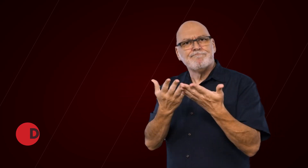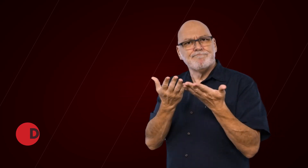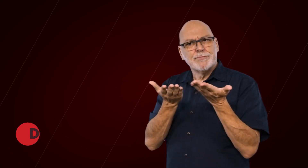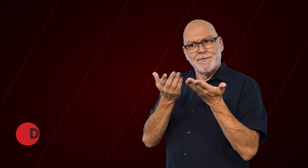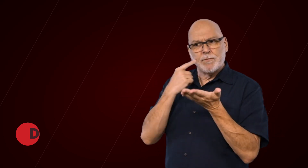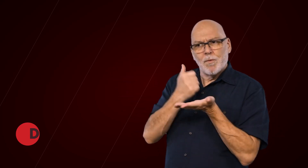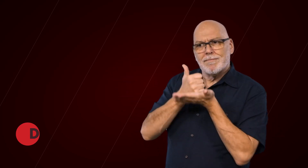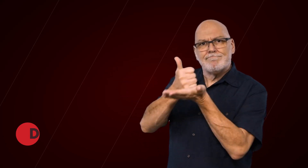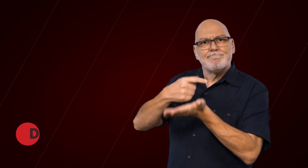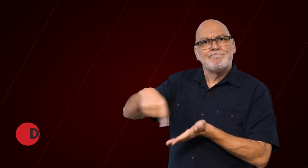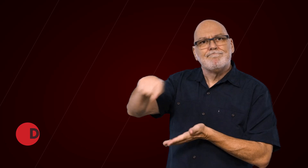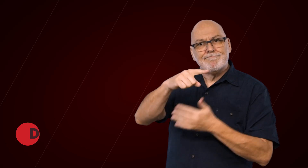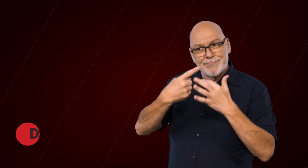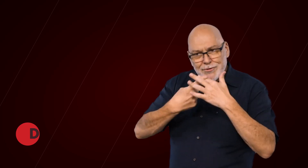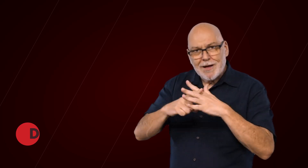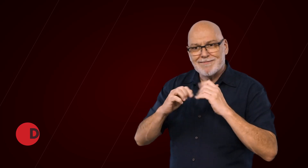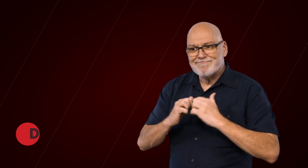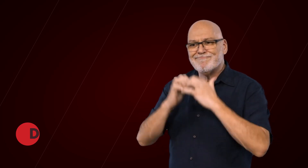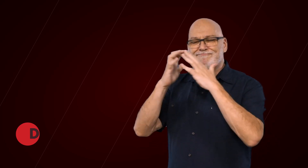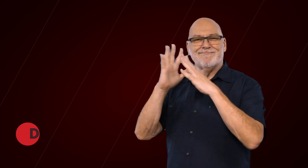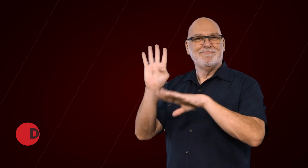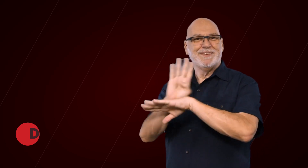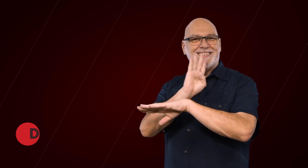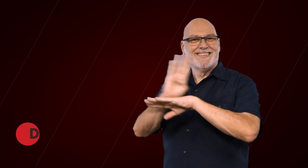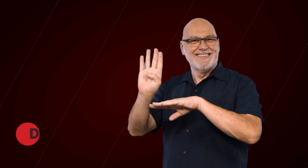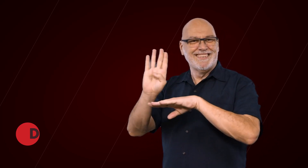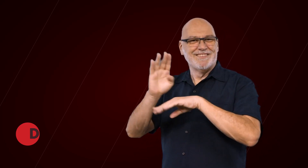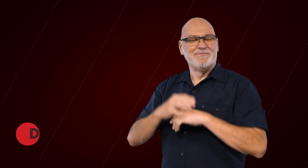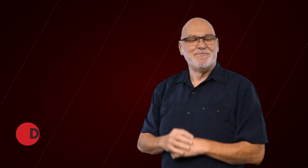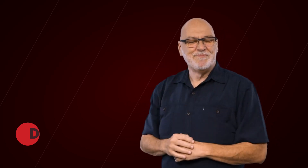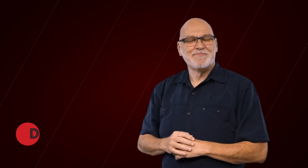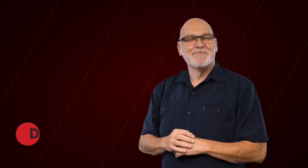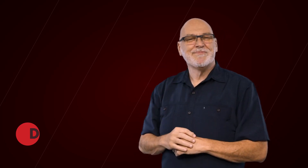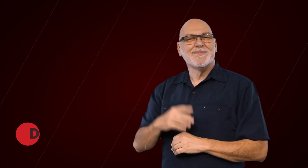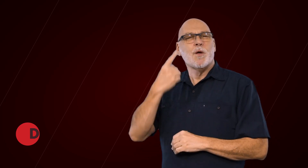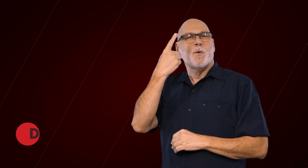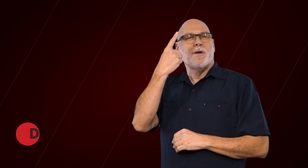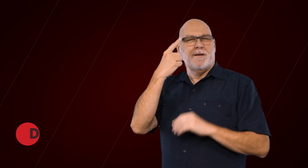services to help you start a business.